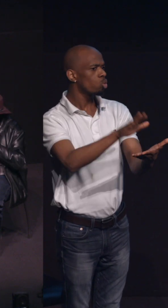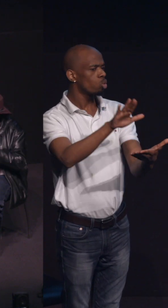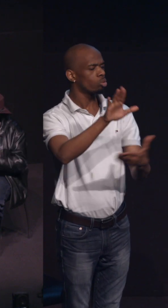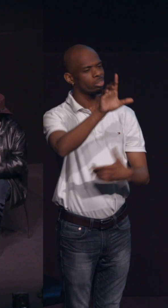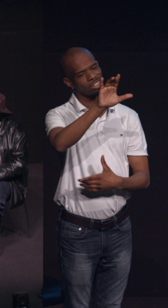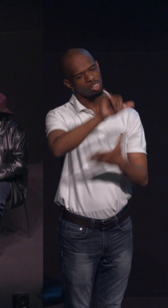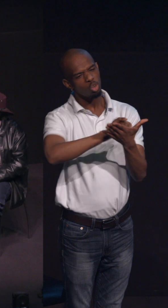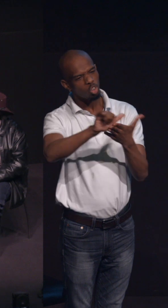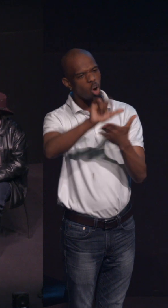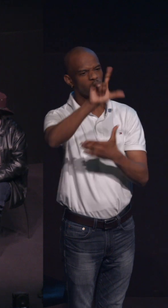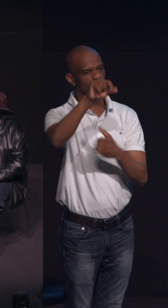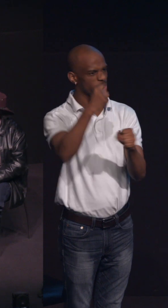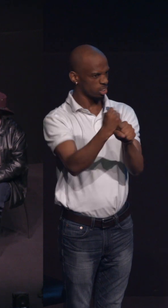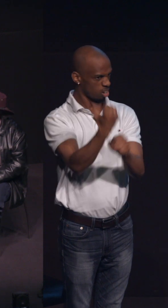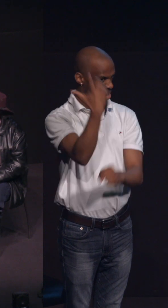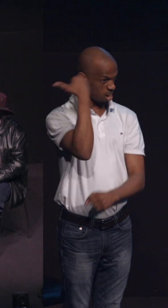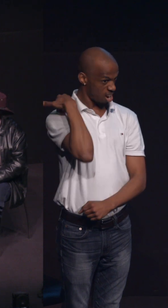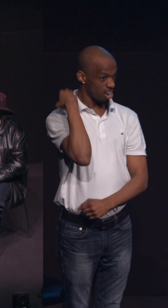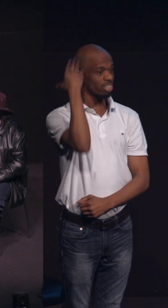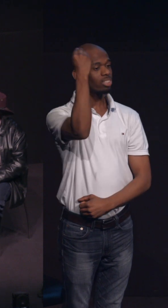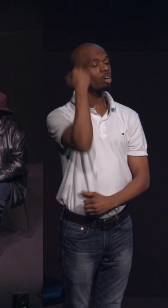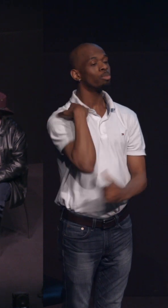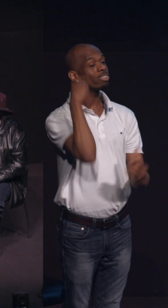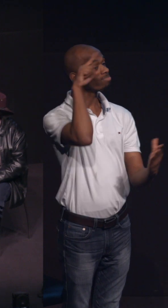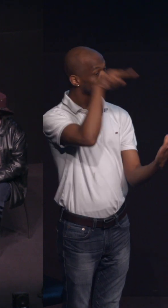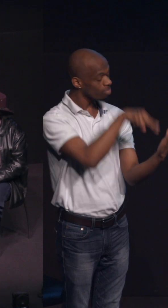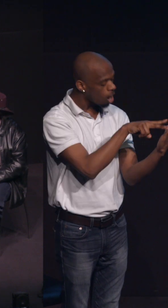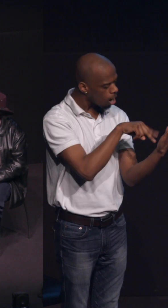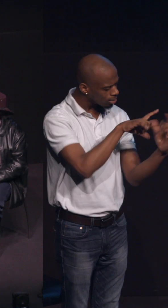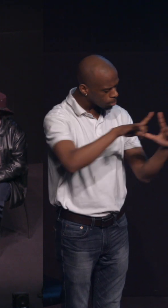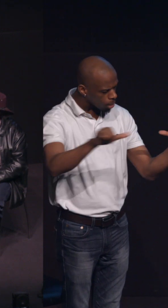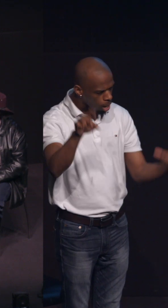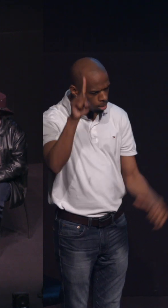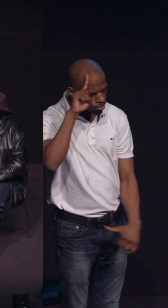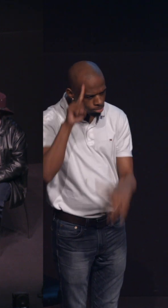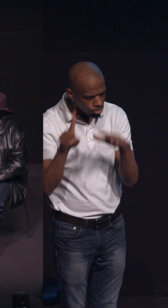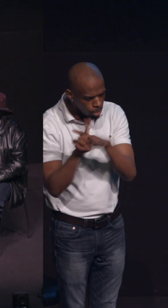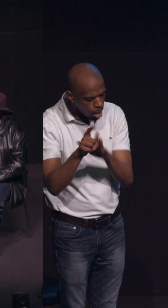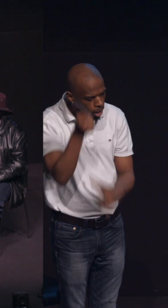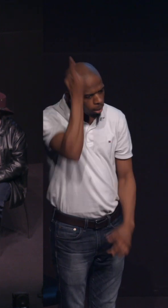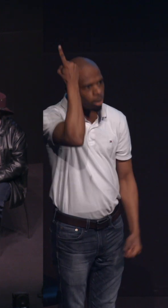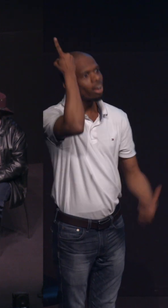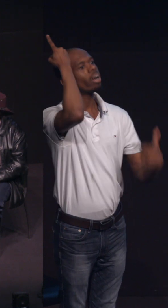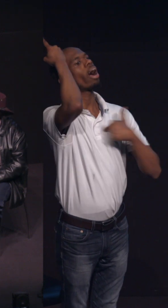"I'm EARTHseed. And one day I will be doing EARTHseed."